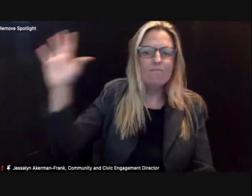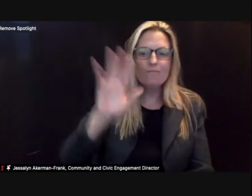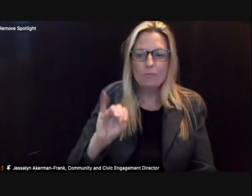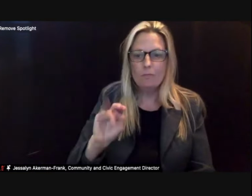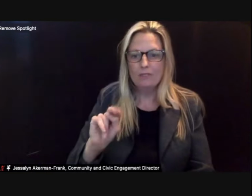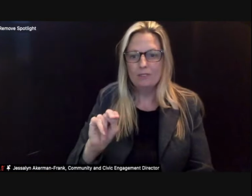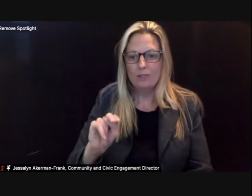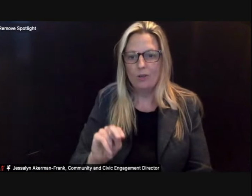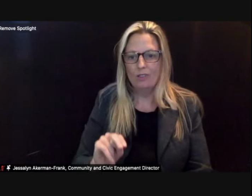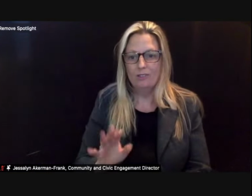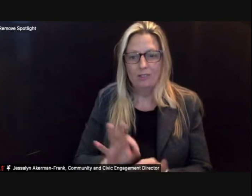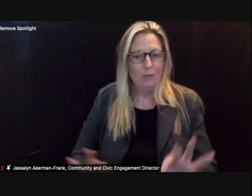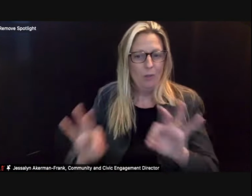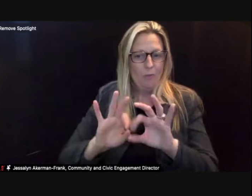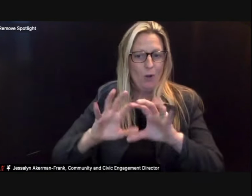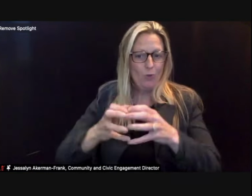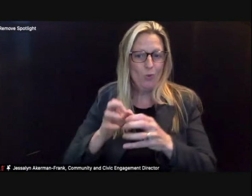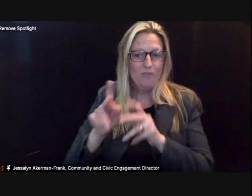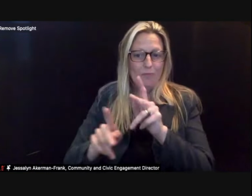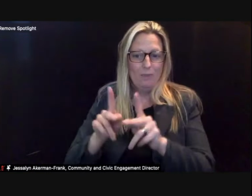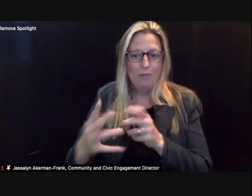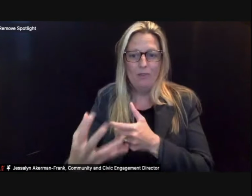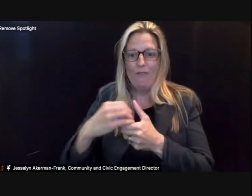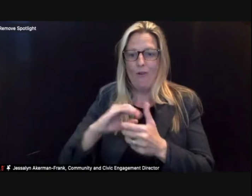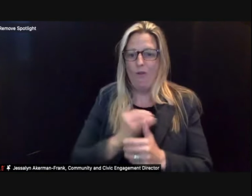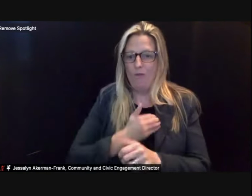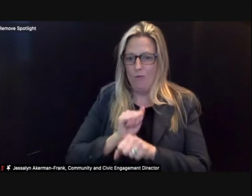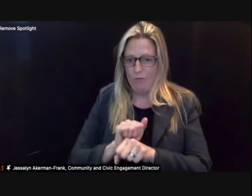from Greater Minnesota. This is an important group of